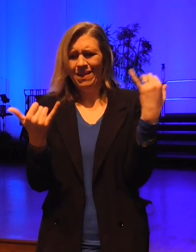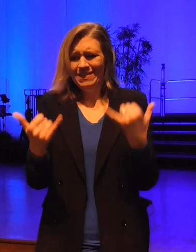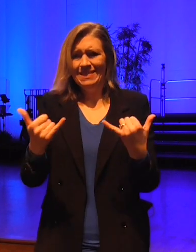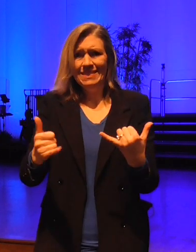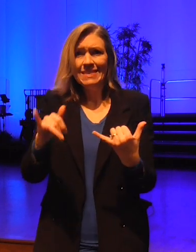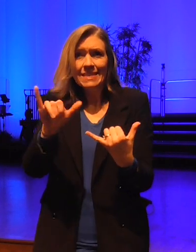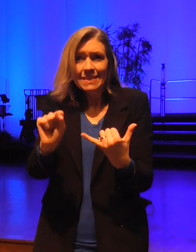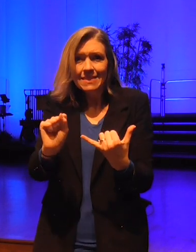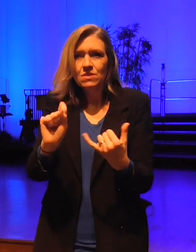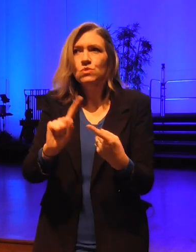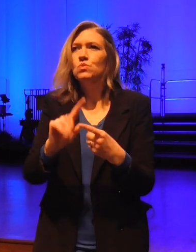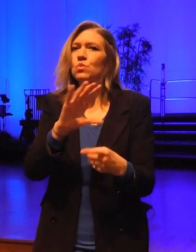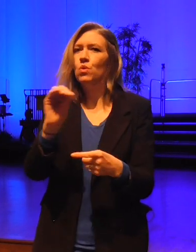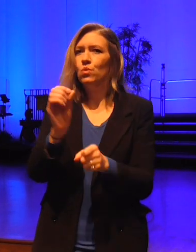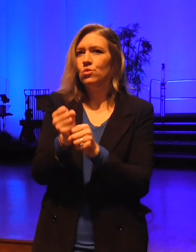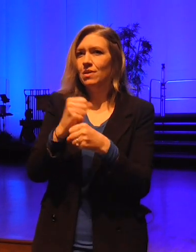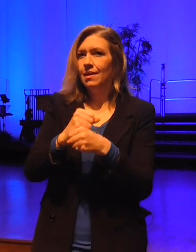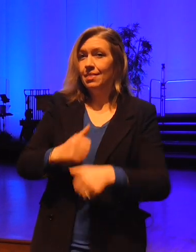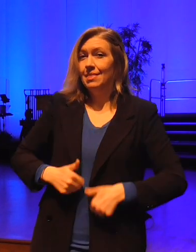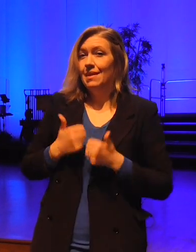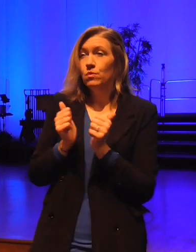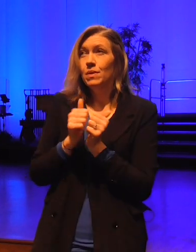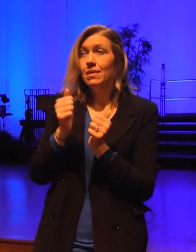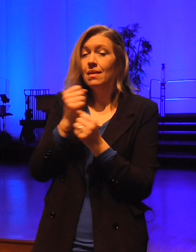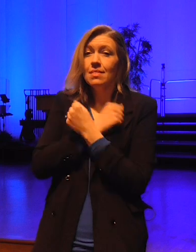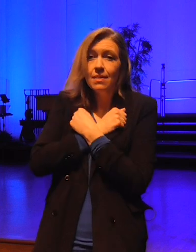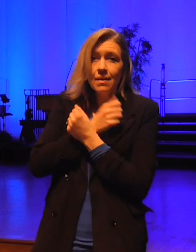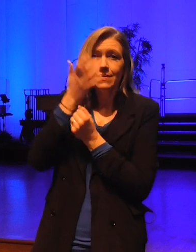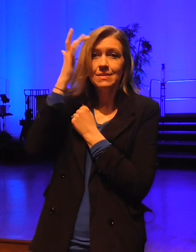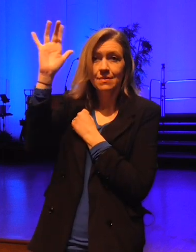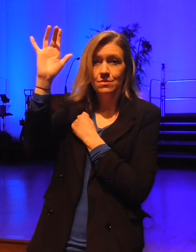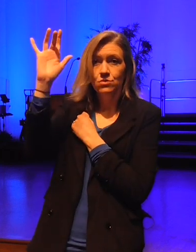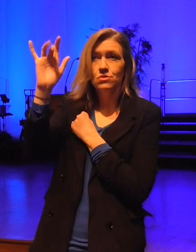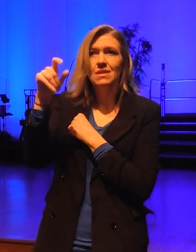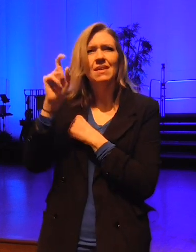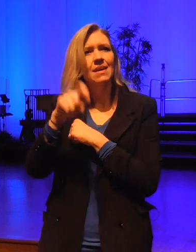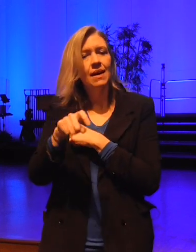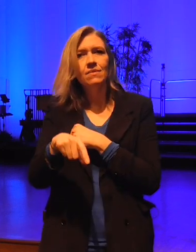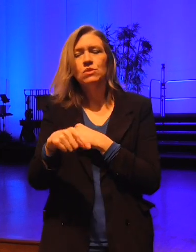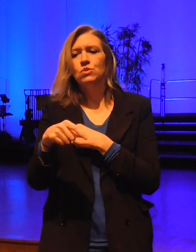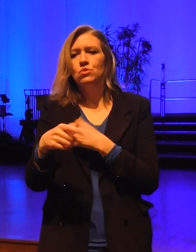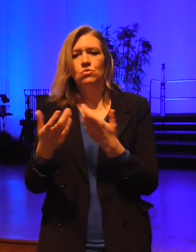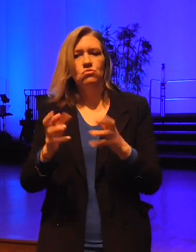lives with this love intelligence we have to step into what is if we're going to recognize a spirit